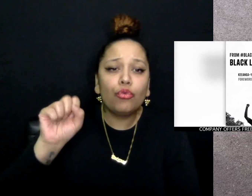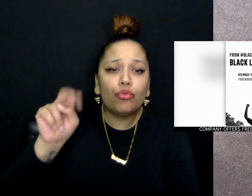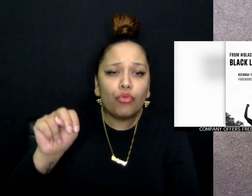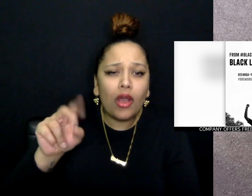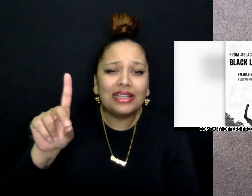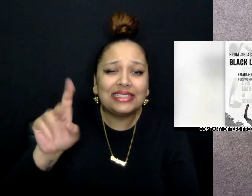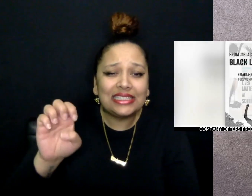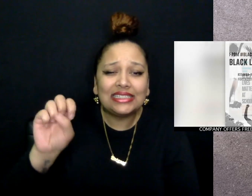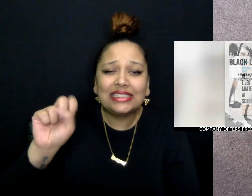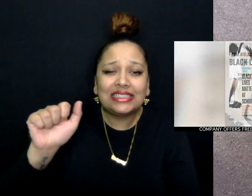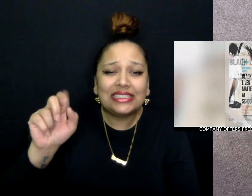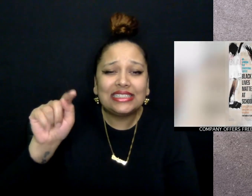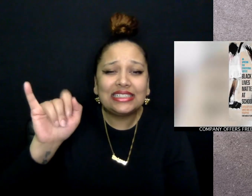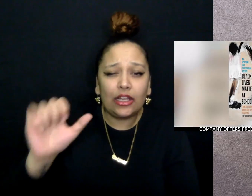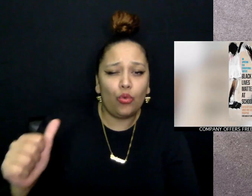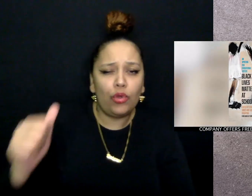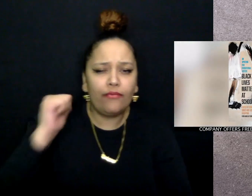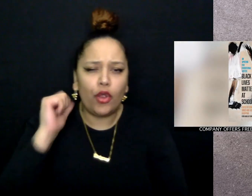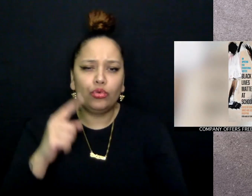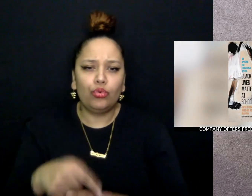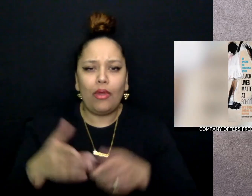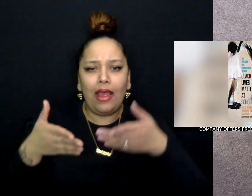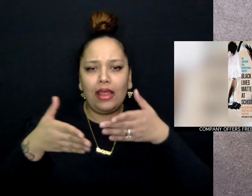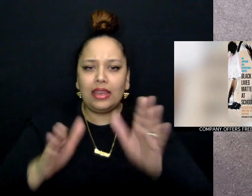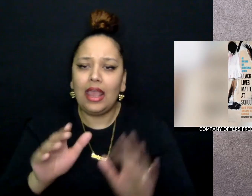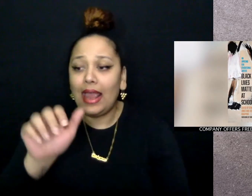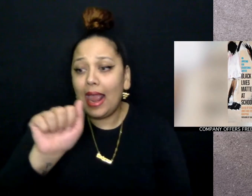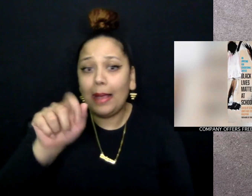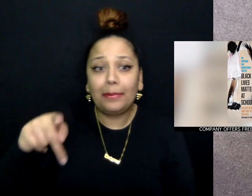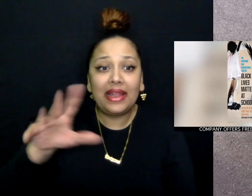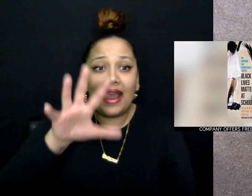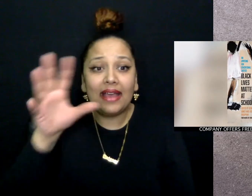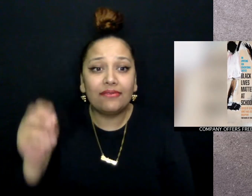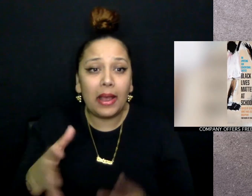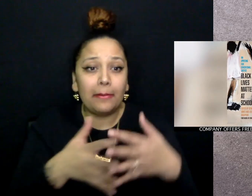chips, Fantasy Island and Small Wonder